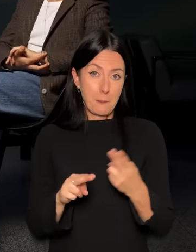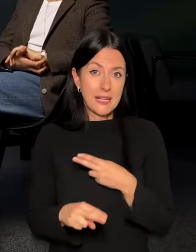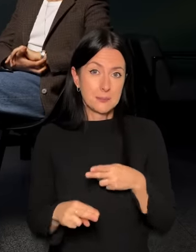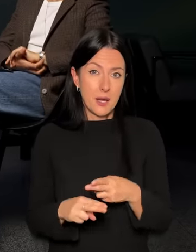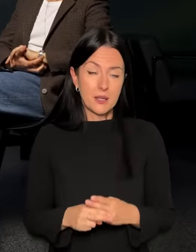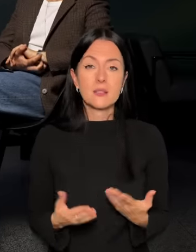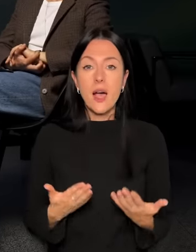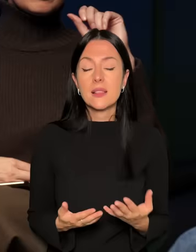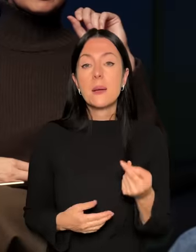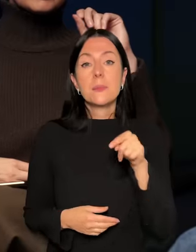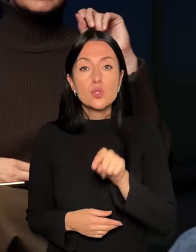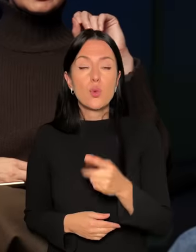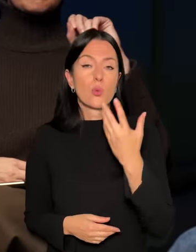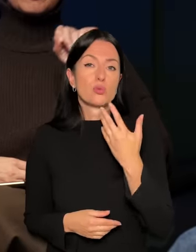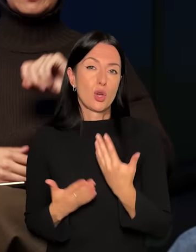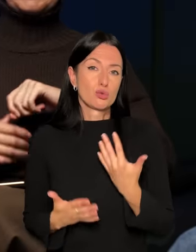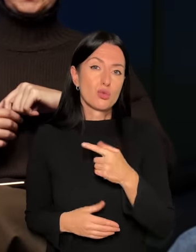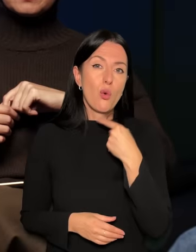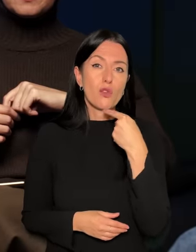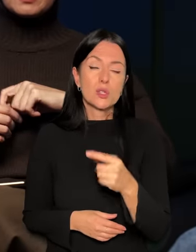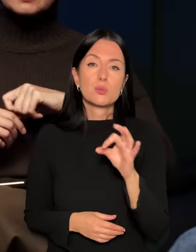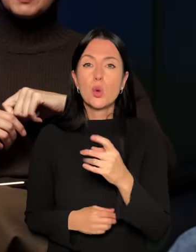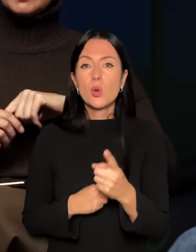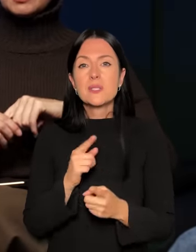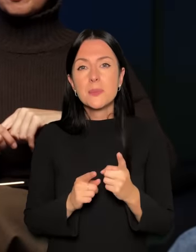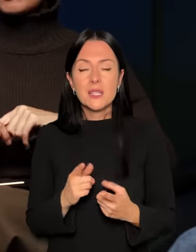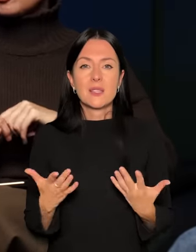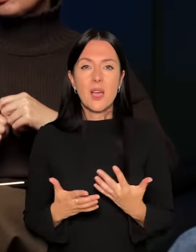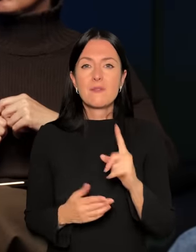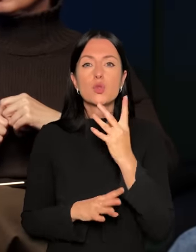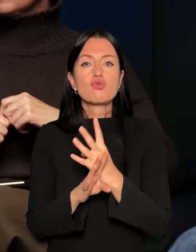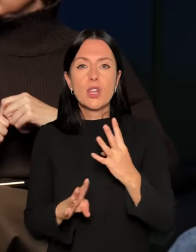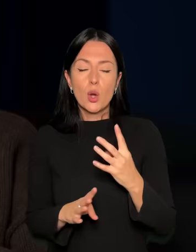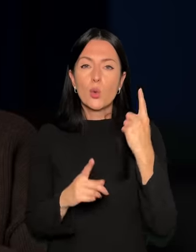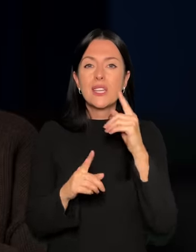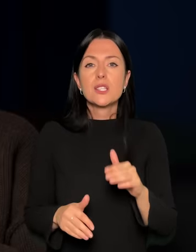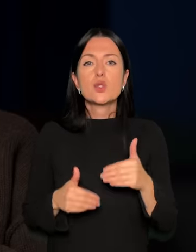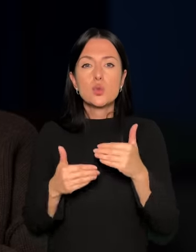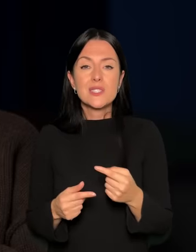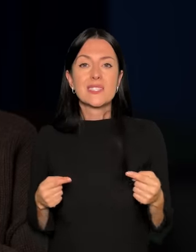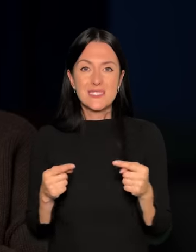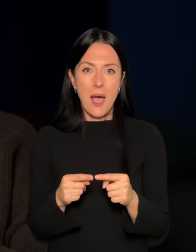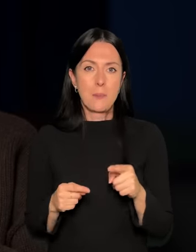But when it comes to changes that are primarily initiated by activists,